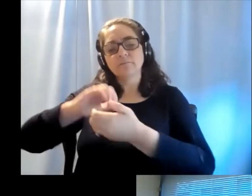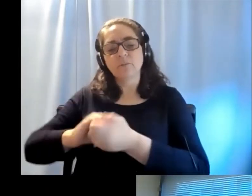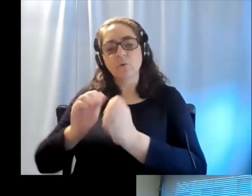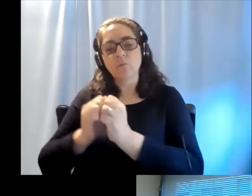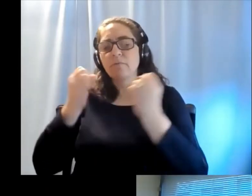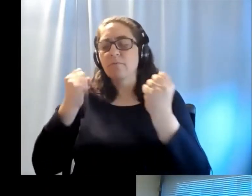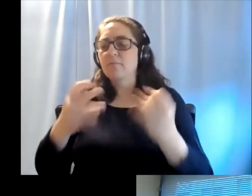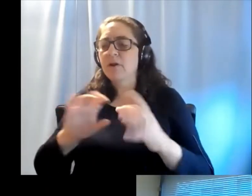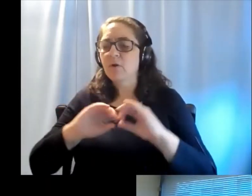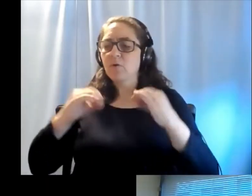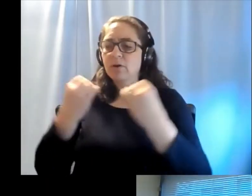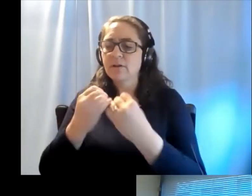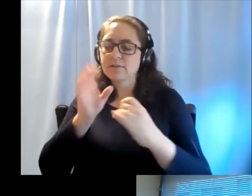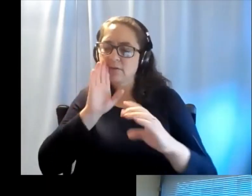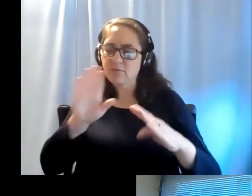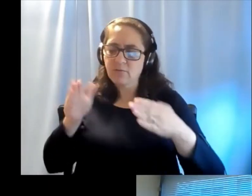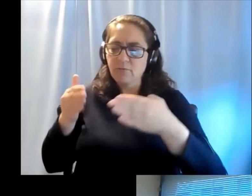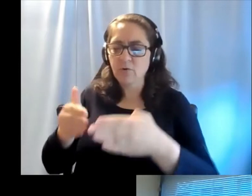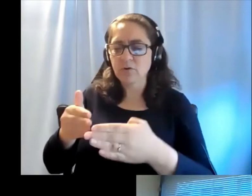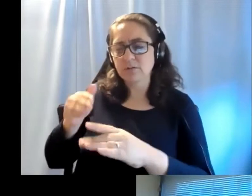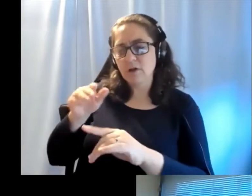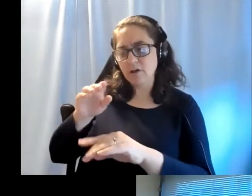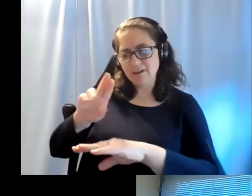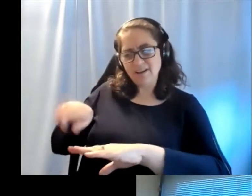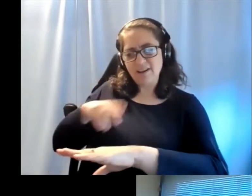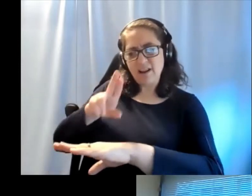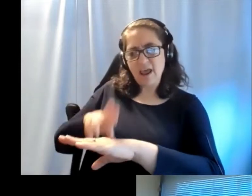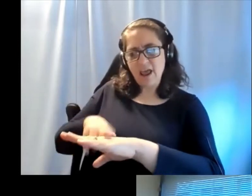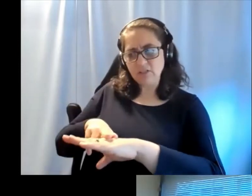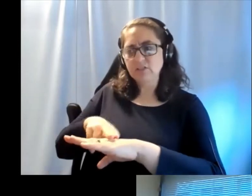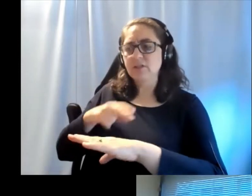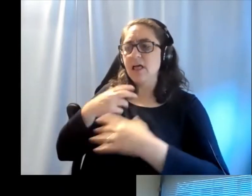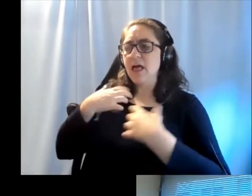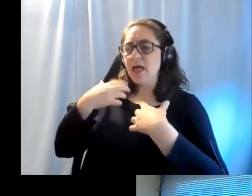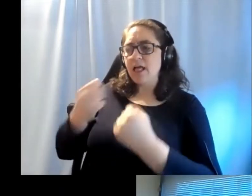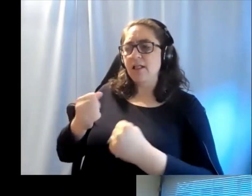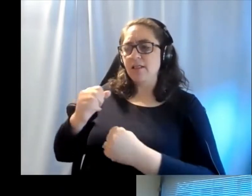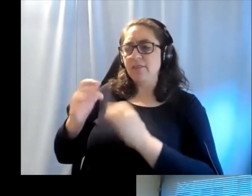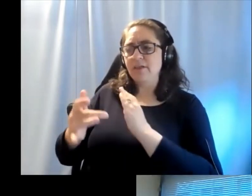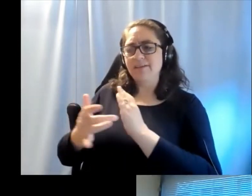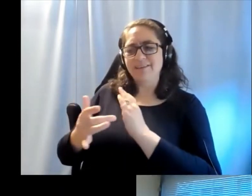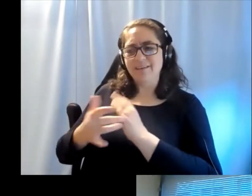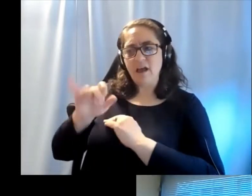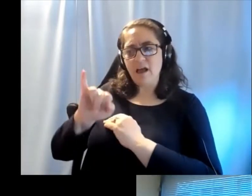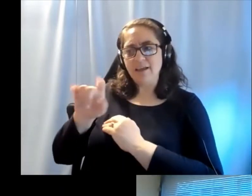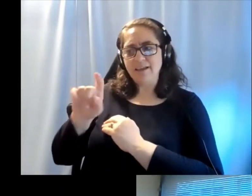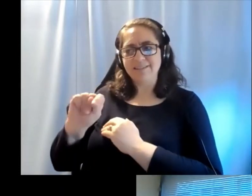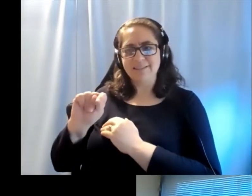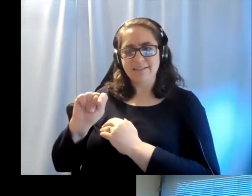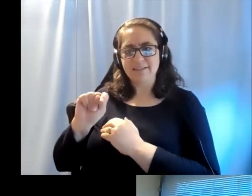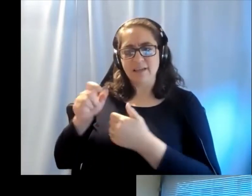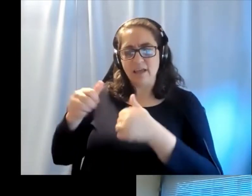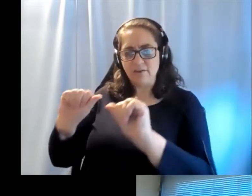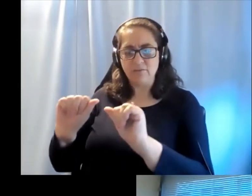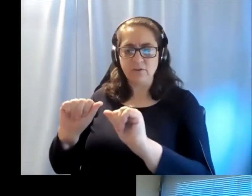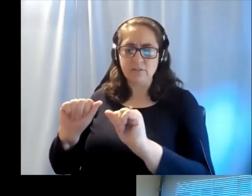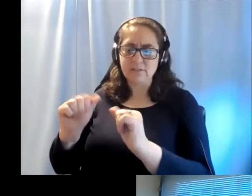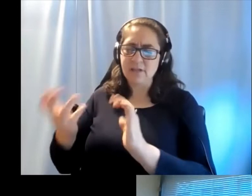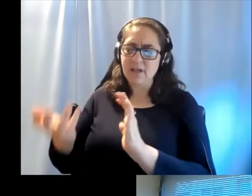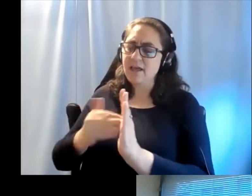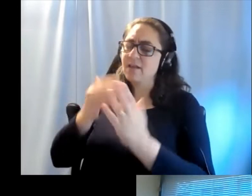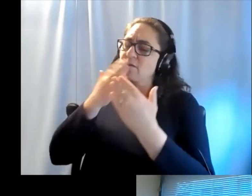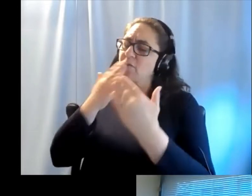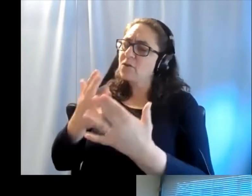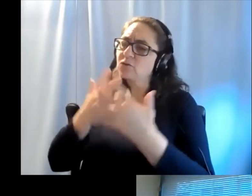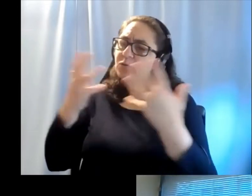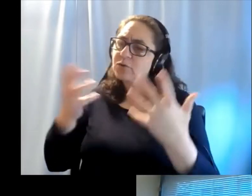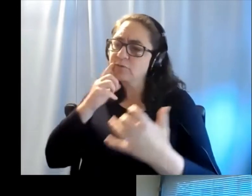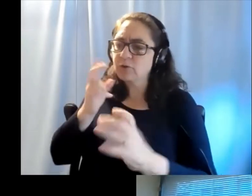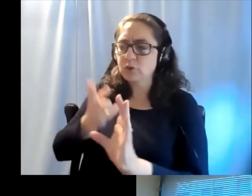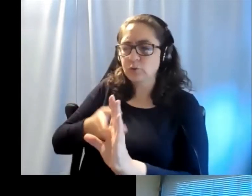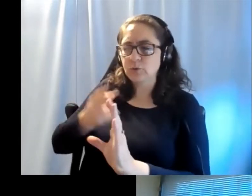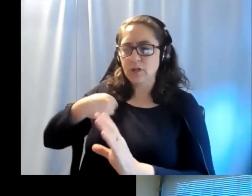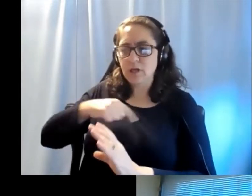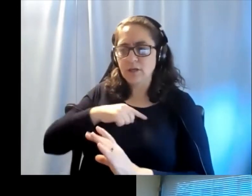Thank you so much for joining us today.